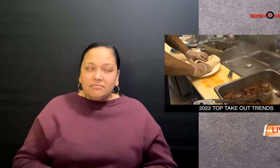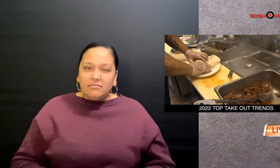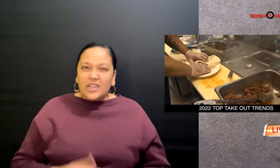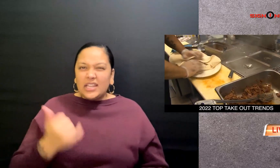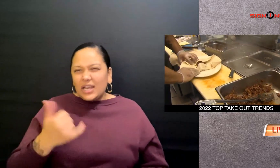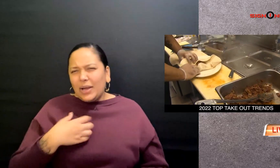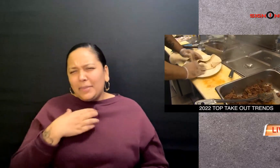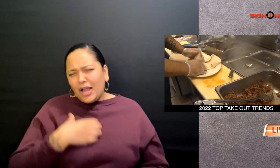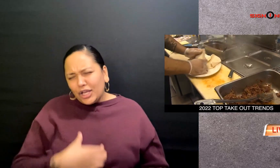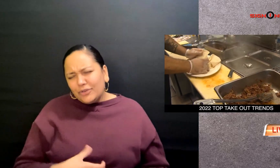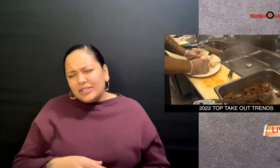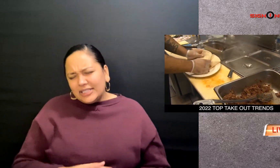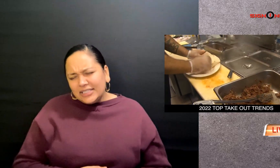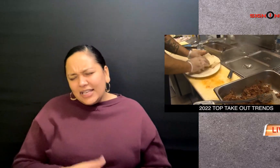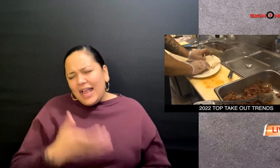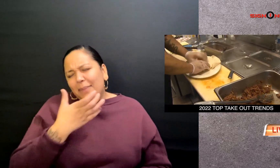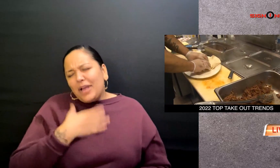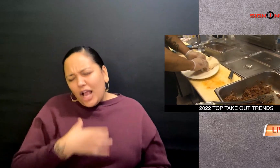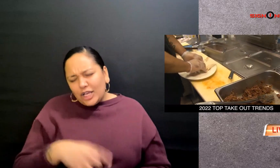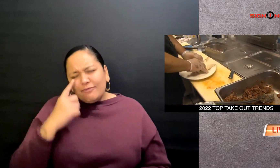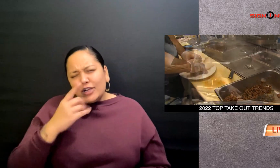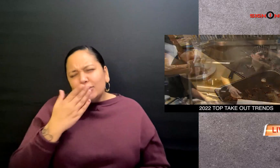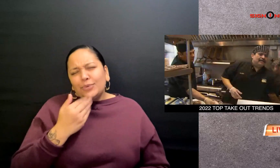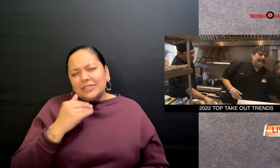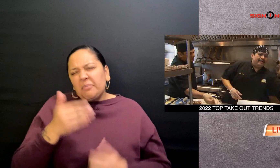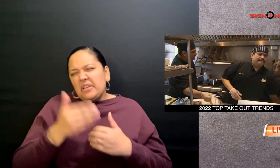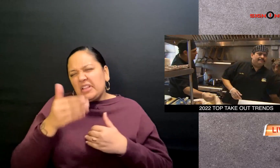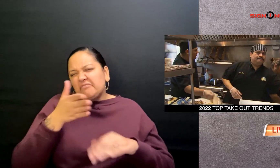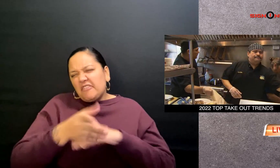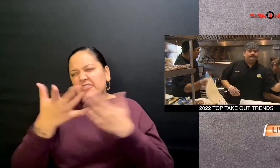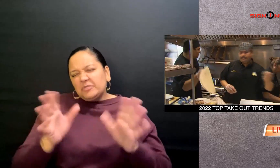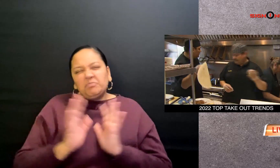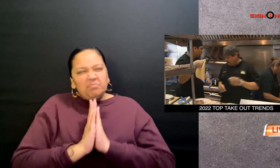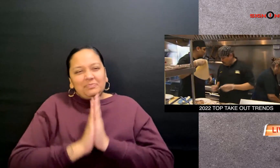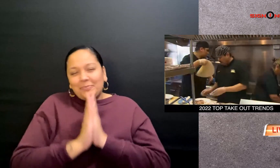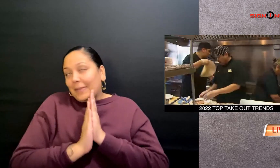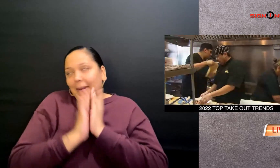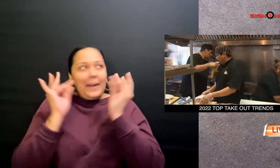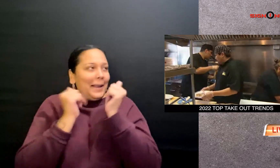now I'm hungry I think I'll get some sweets after the show